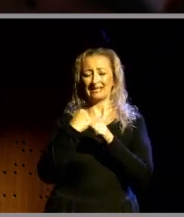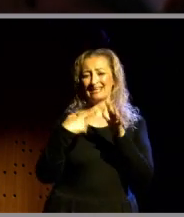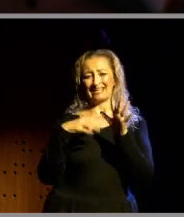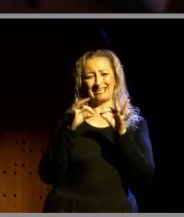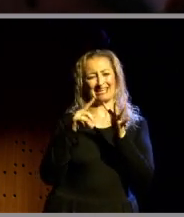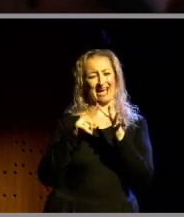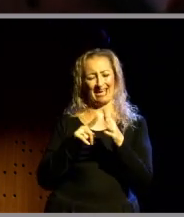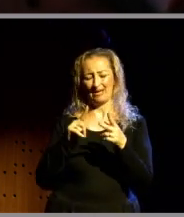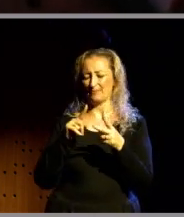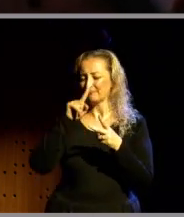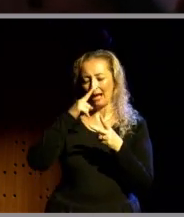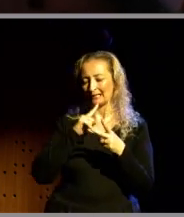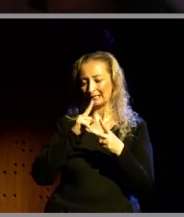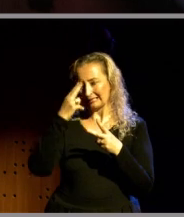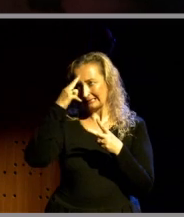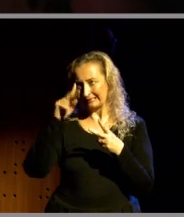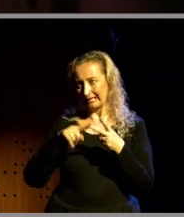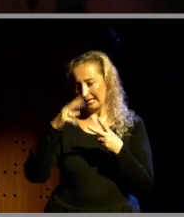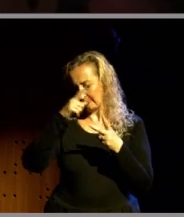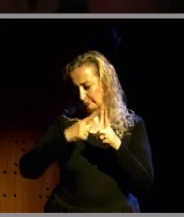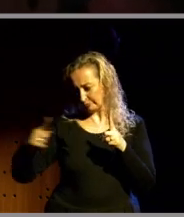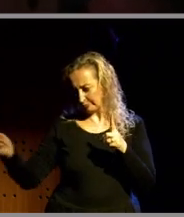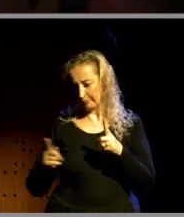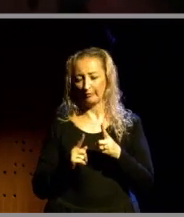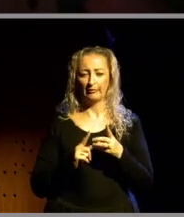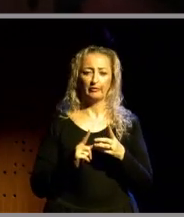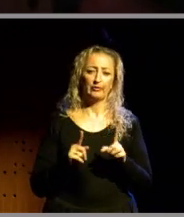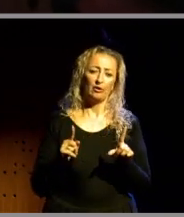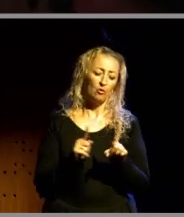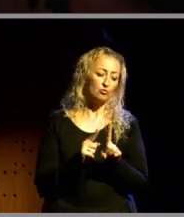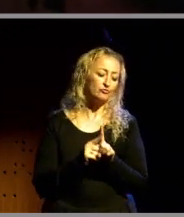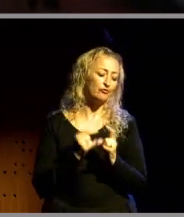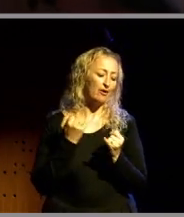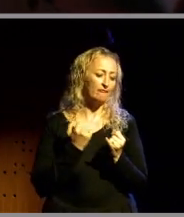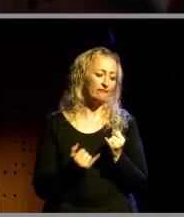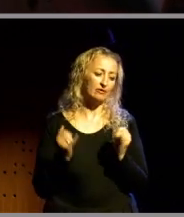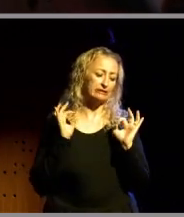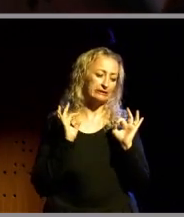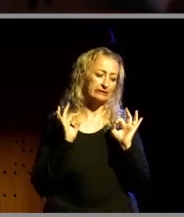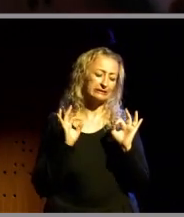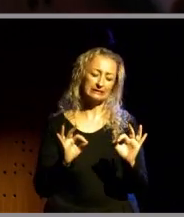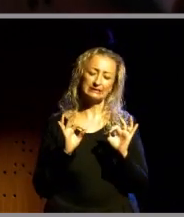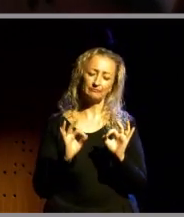I can't say your last name. Also, a very special mention and a big